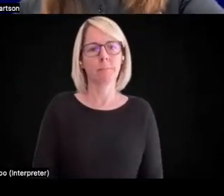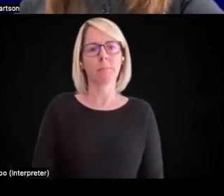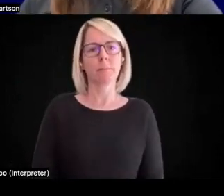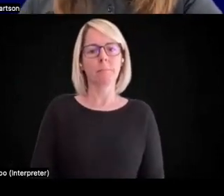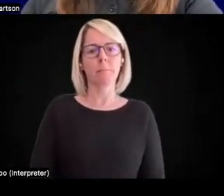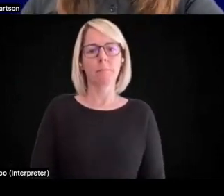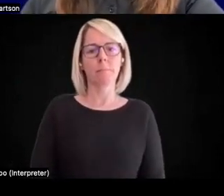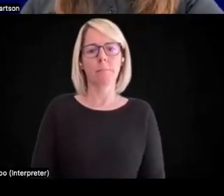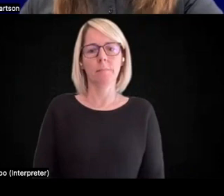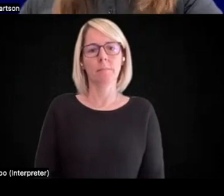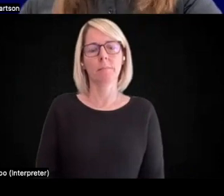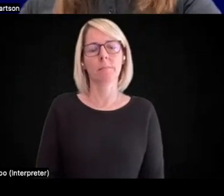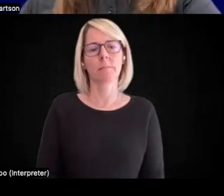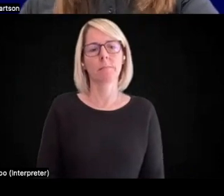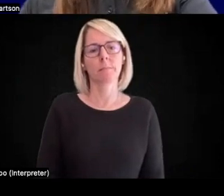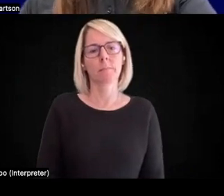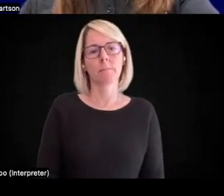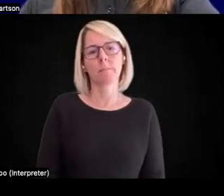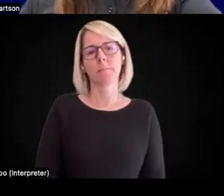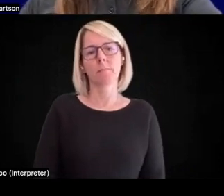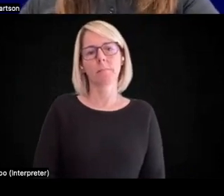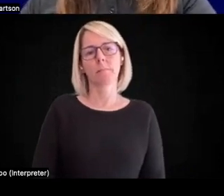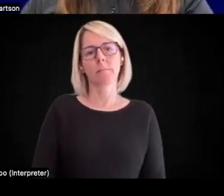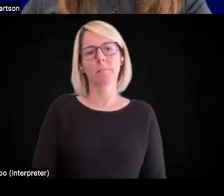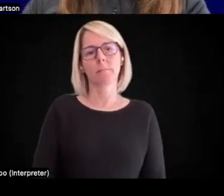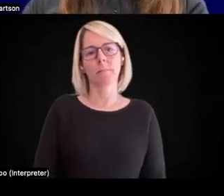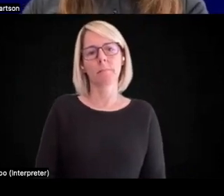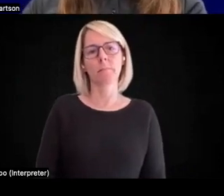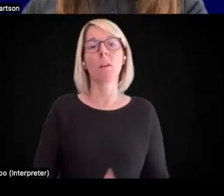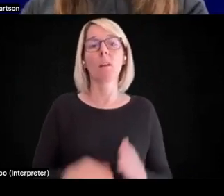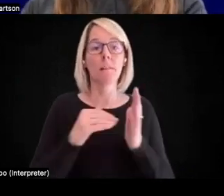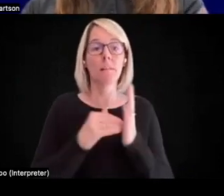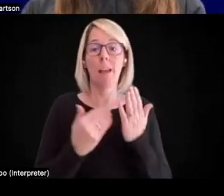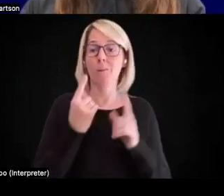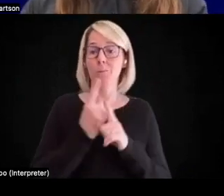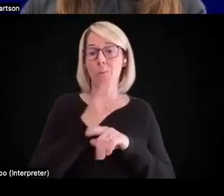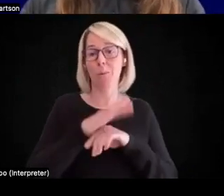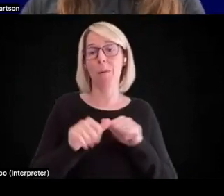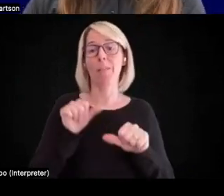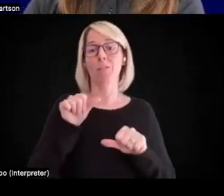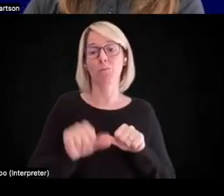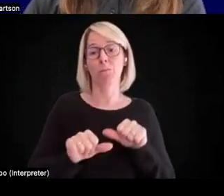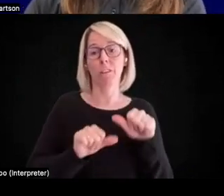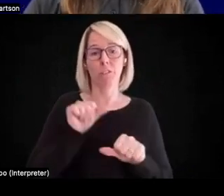So now we start to kind of talk strategies. How do we actually get these components of